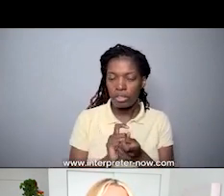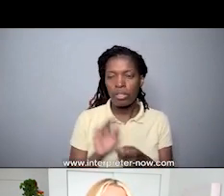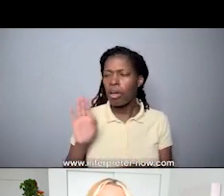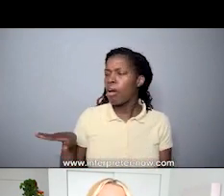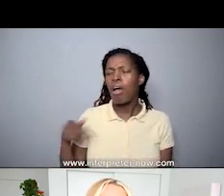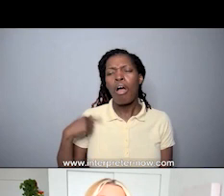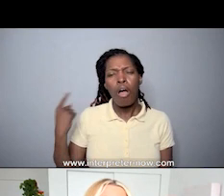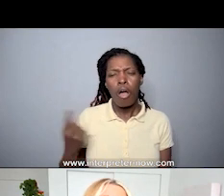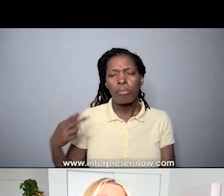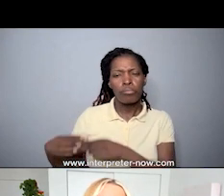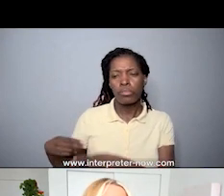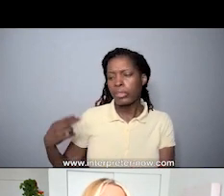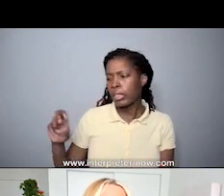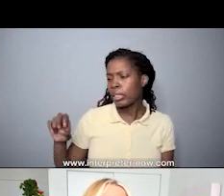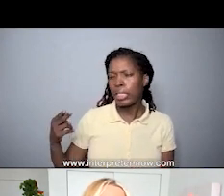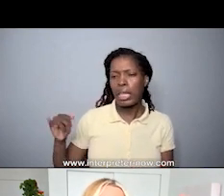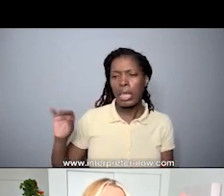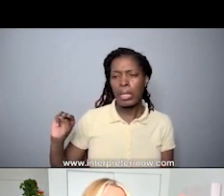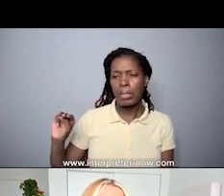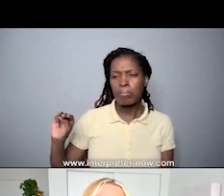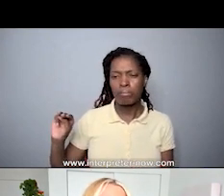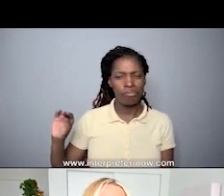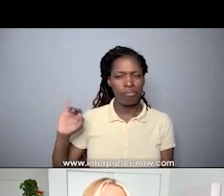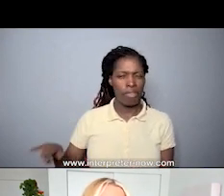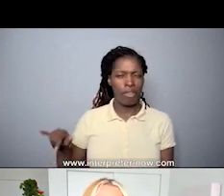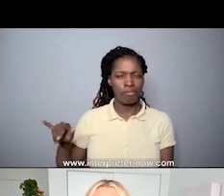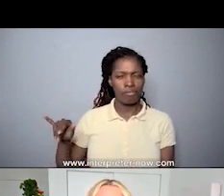I've always used he/him pronouns.